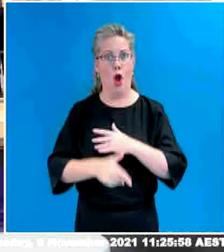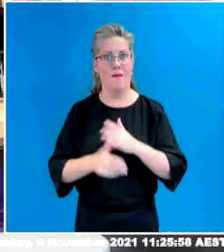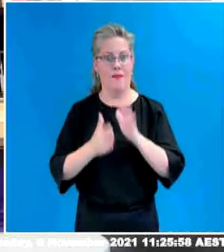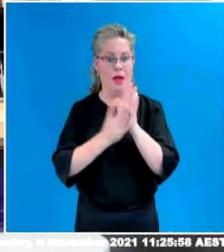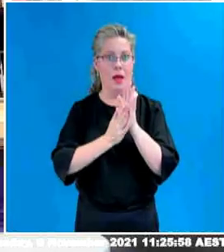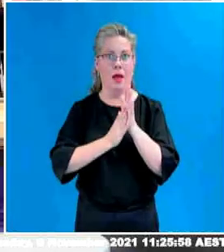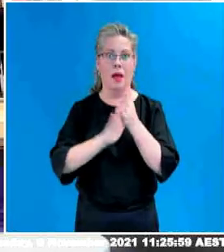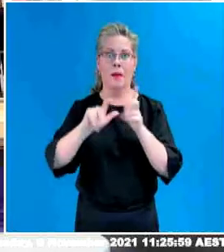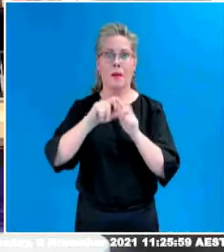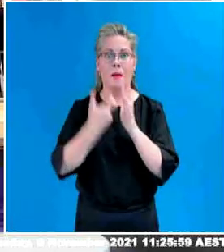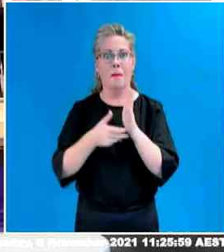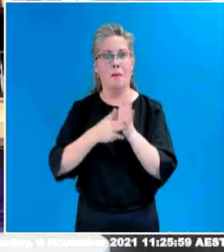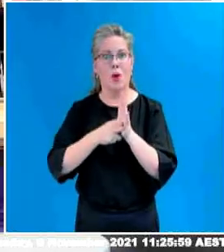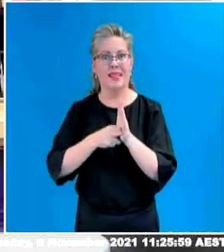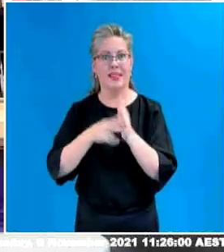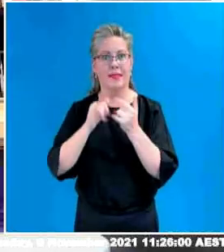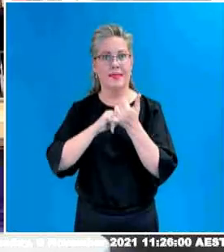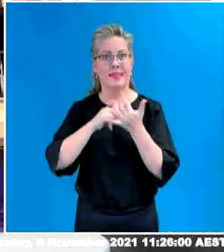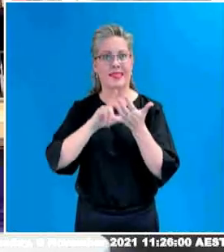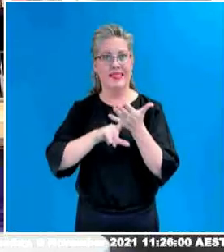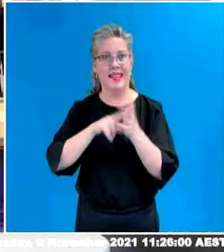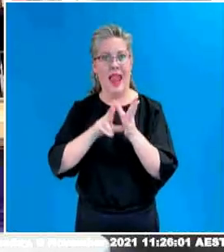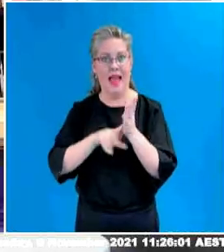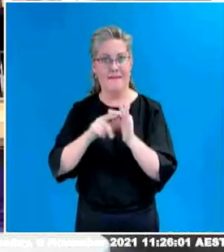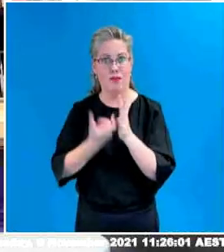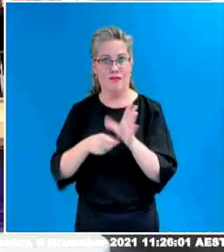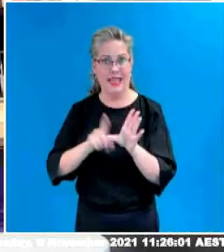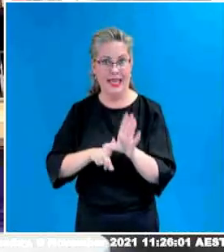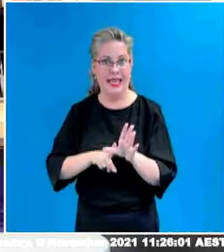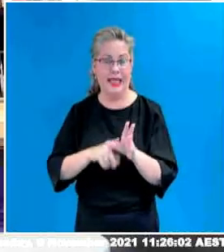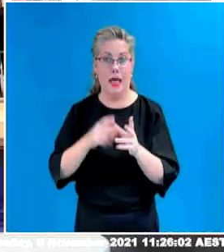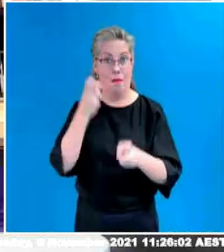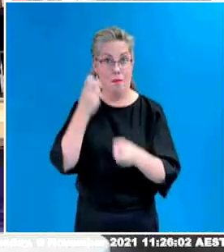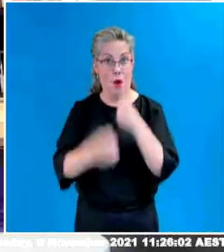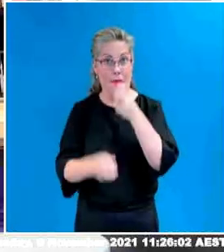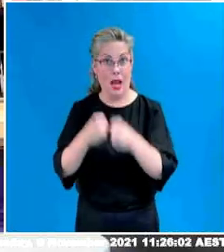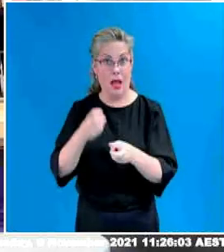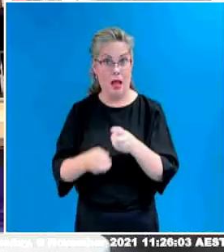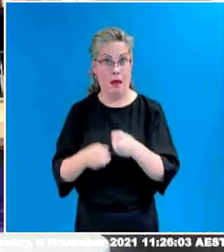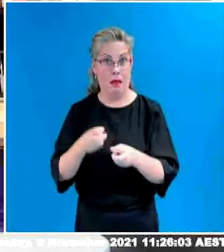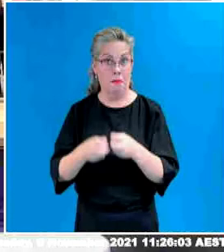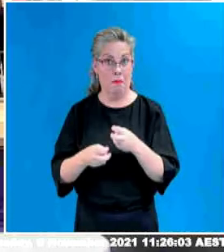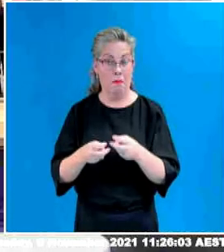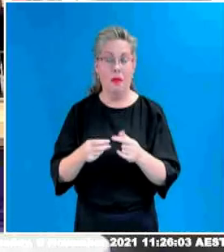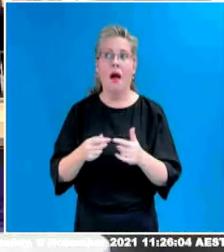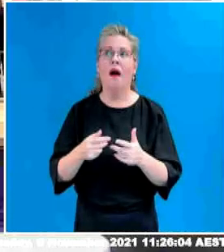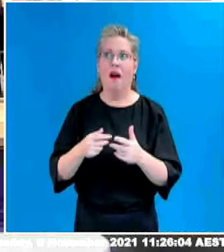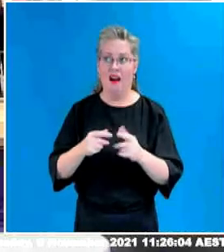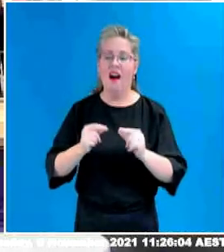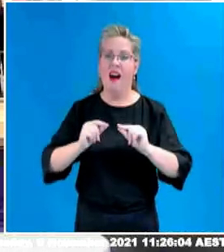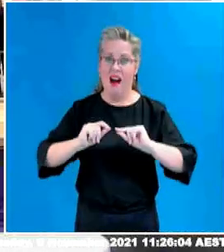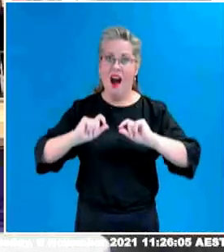Five years ago, either large companies or smaller companies in Australia would never have heard of modern slavery.